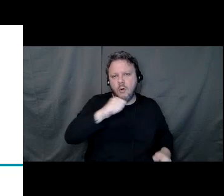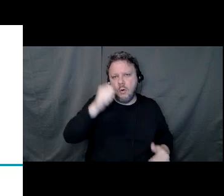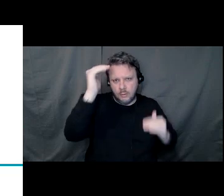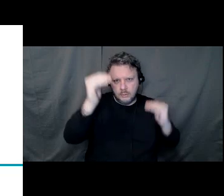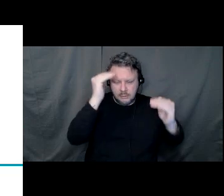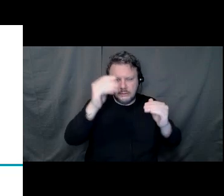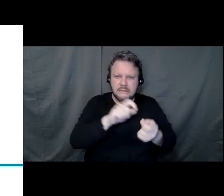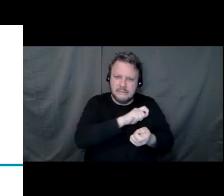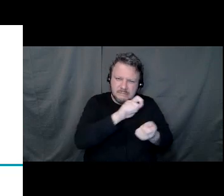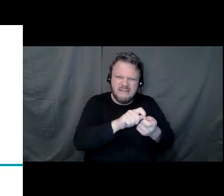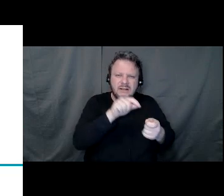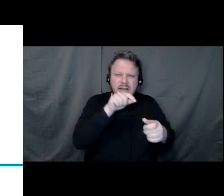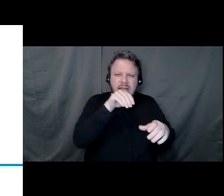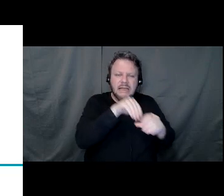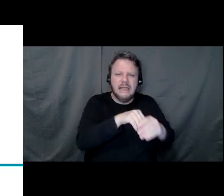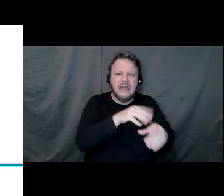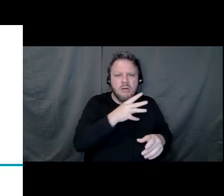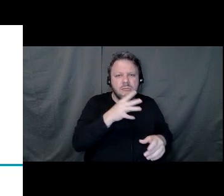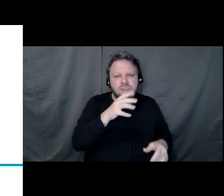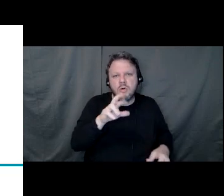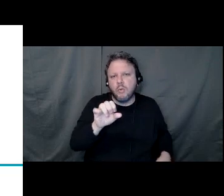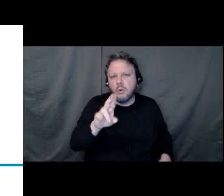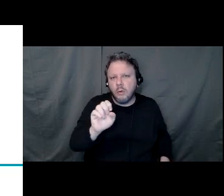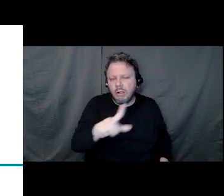especially in underserved and rural areas.